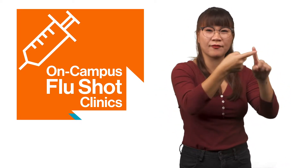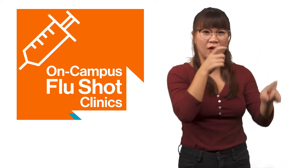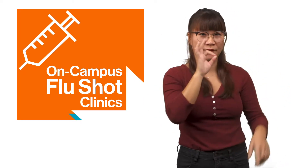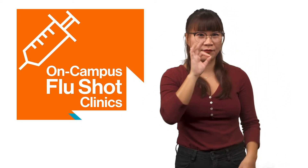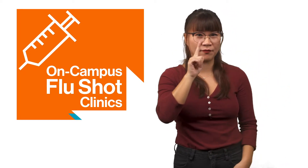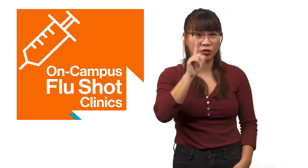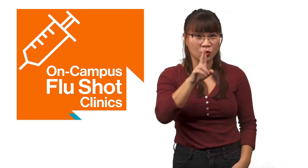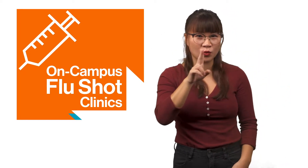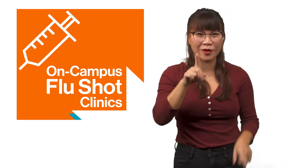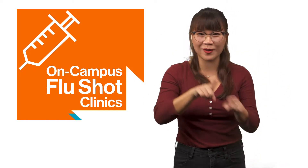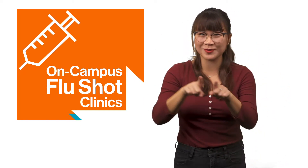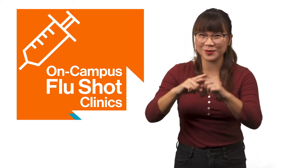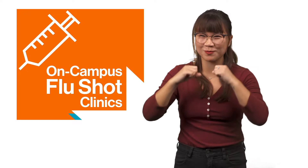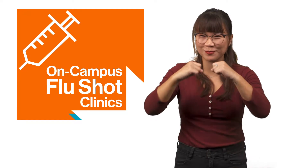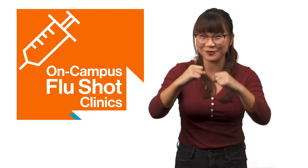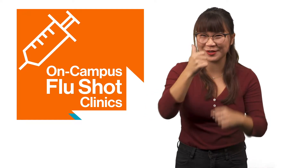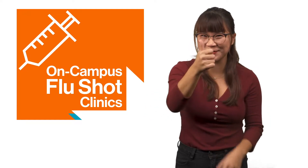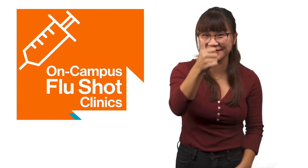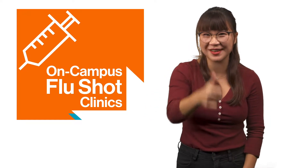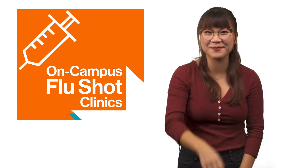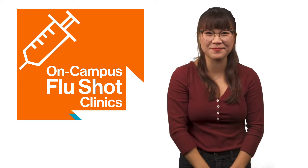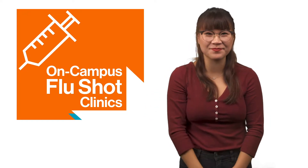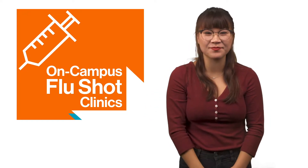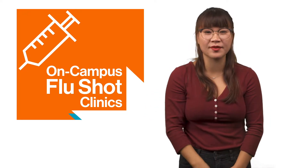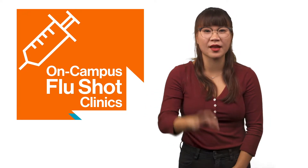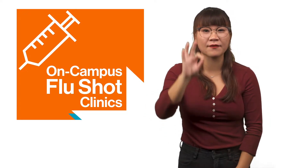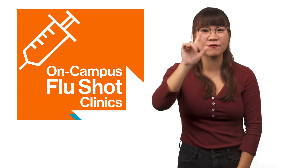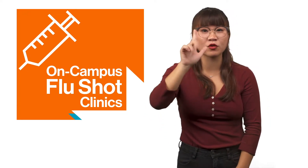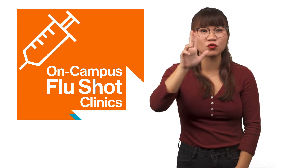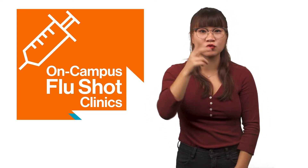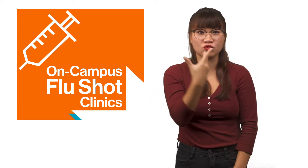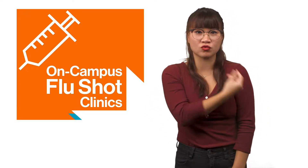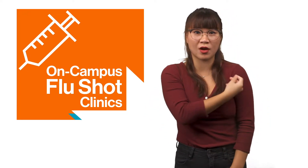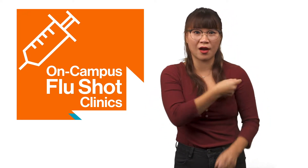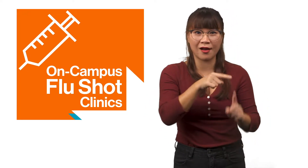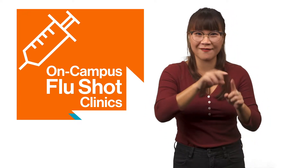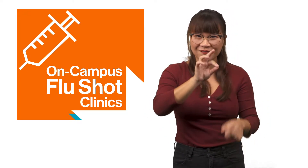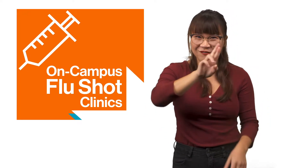to help prevent a rise in the flu and also protect yourself!